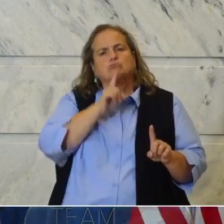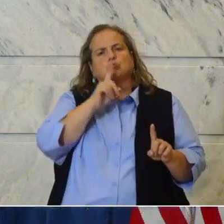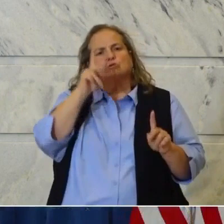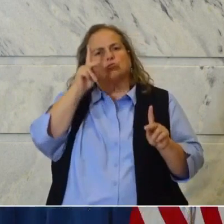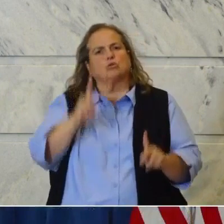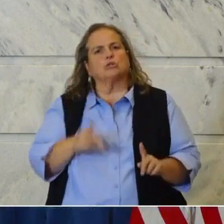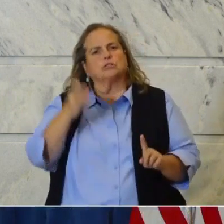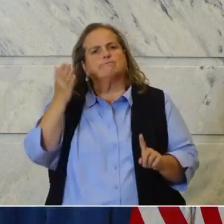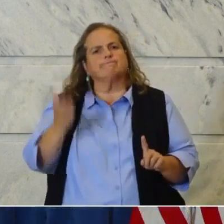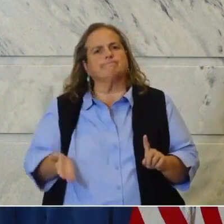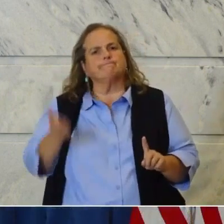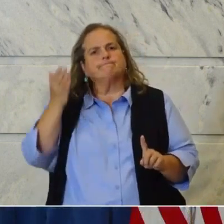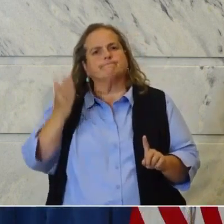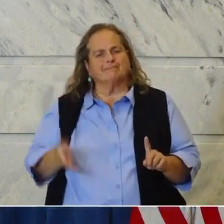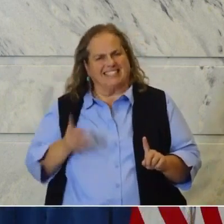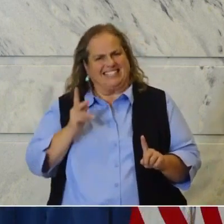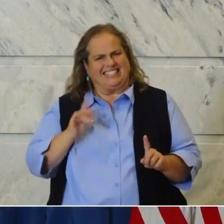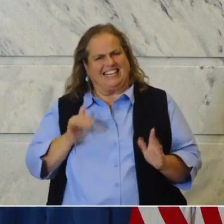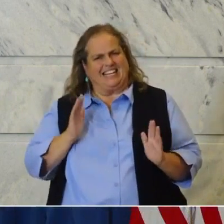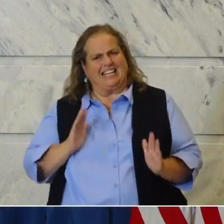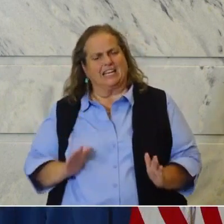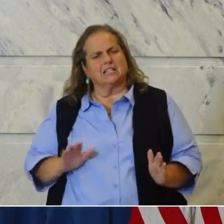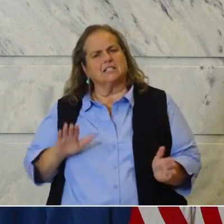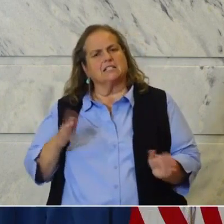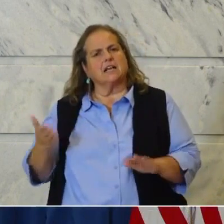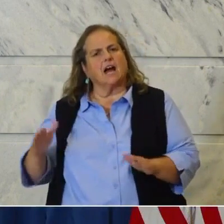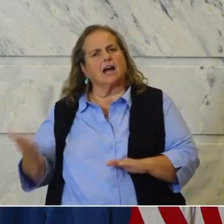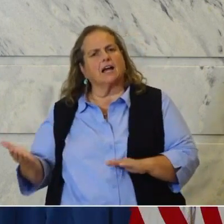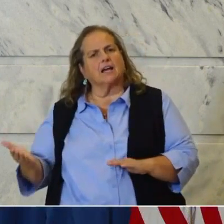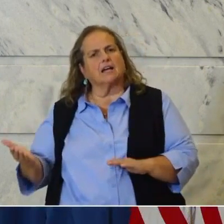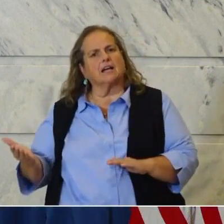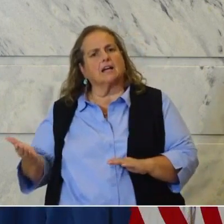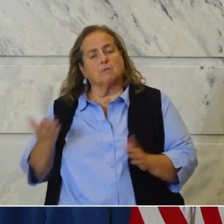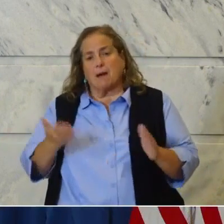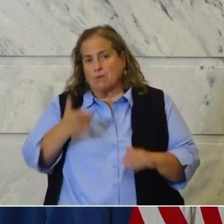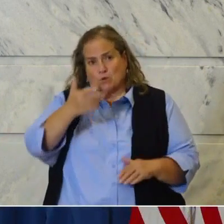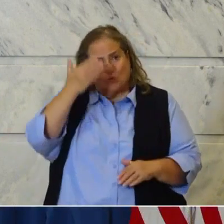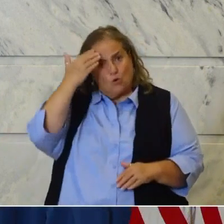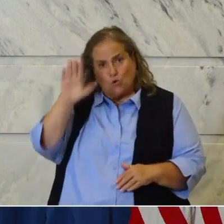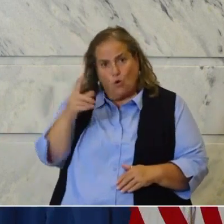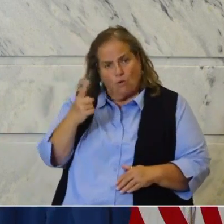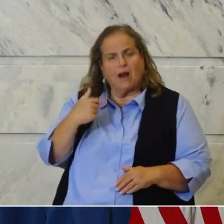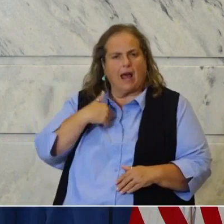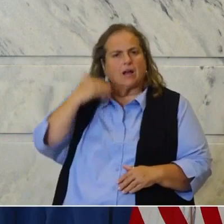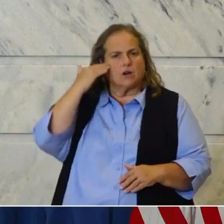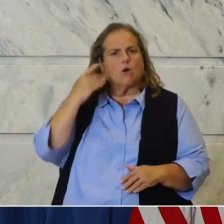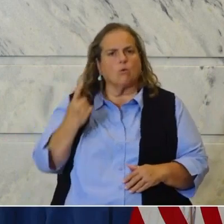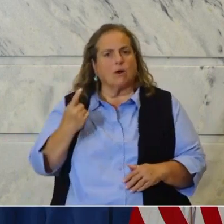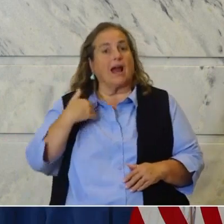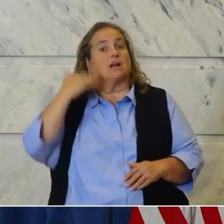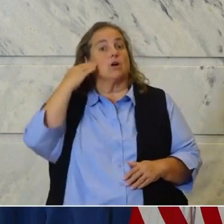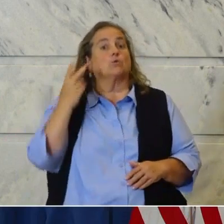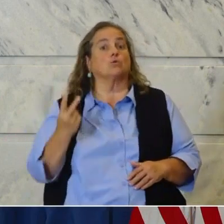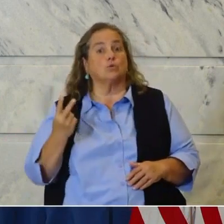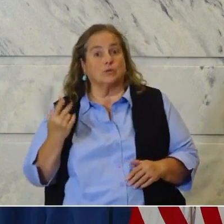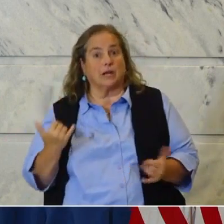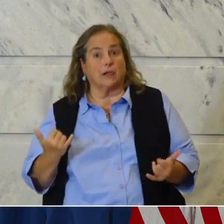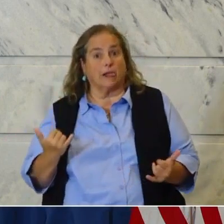we have Kentucky is dying that we love and care about. You might not know one. I do. I know. I'm gonna No, to here shortly.